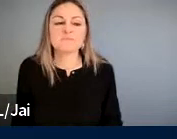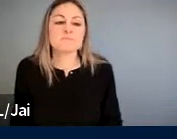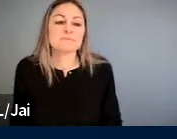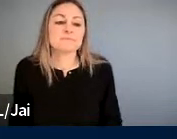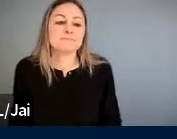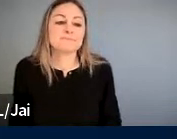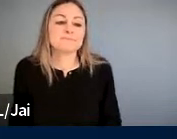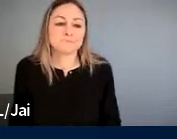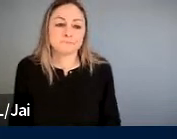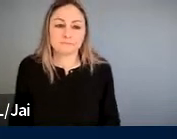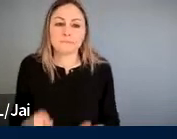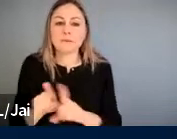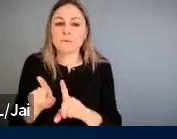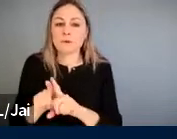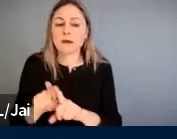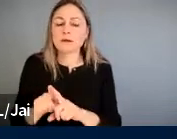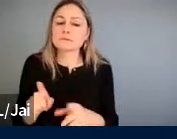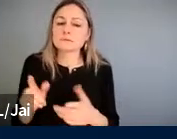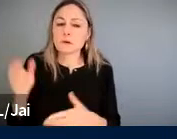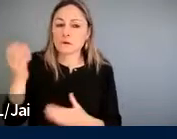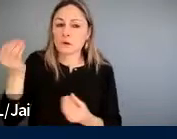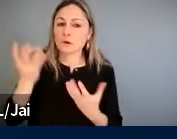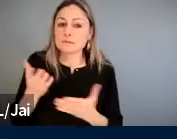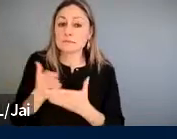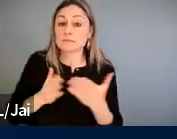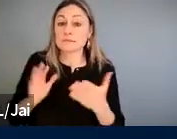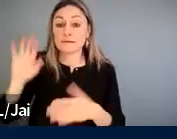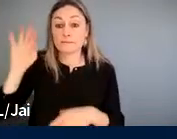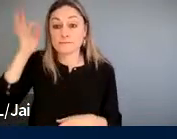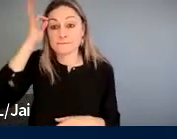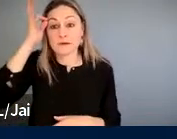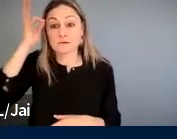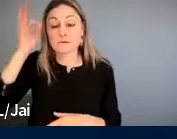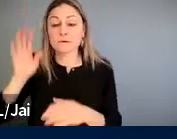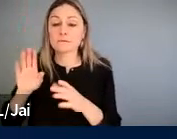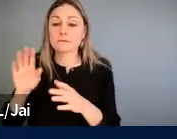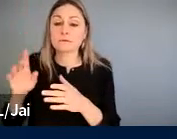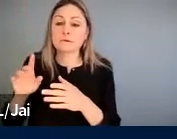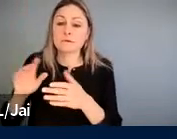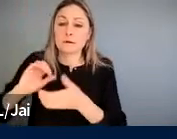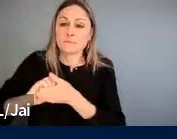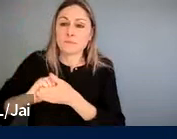We also heard how some of our federal partners are beginning to explore it and understand the use